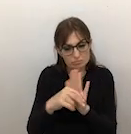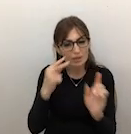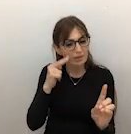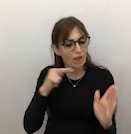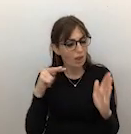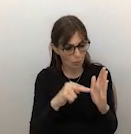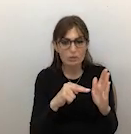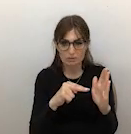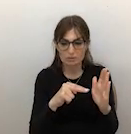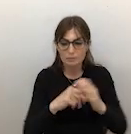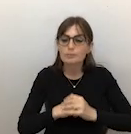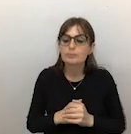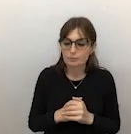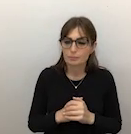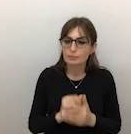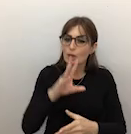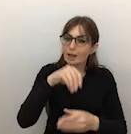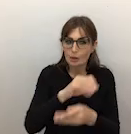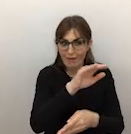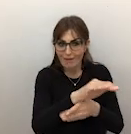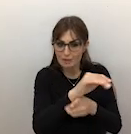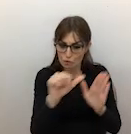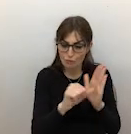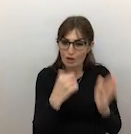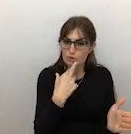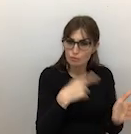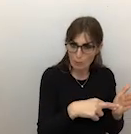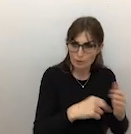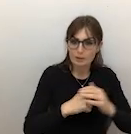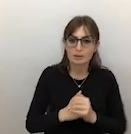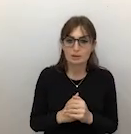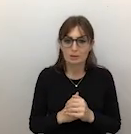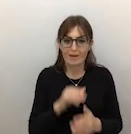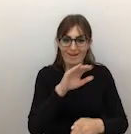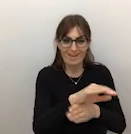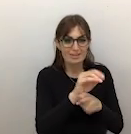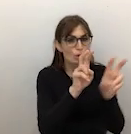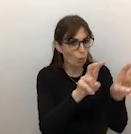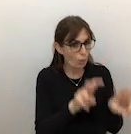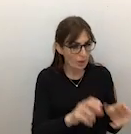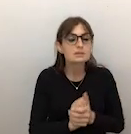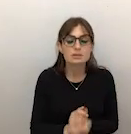and risk committee undertakes, including external financial reporting, the external audit,